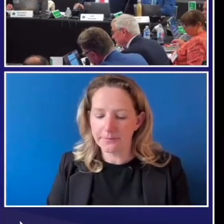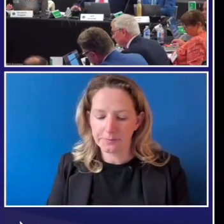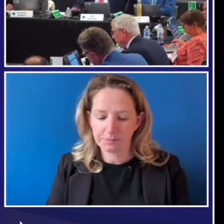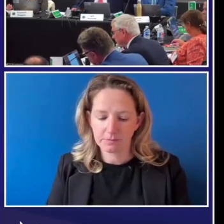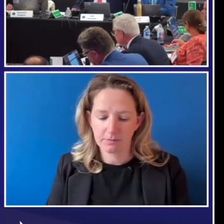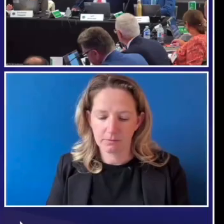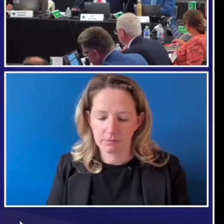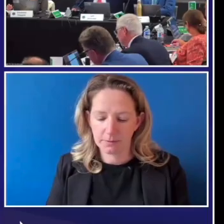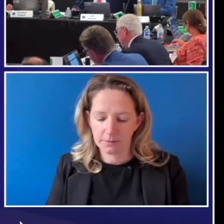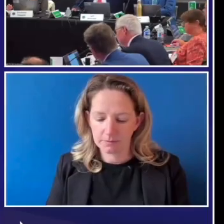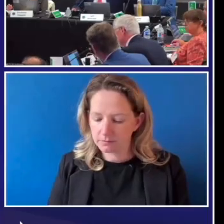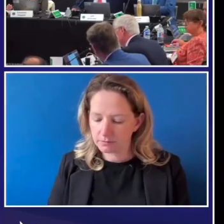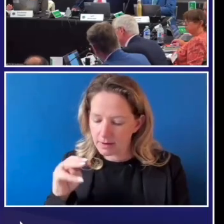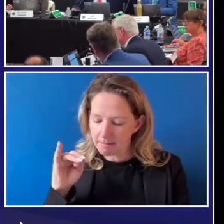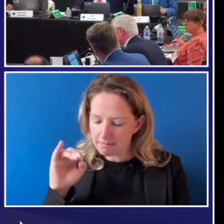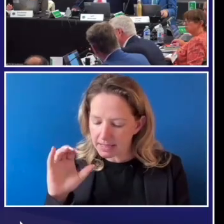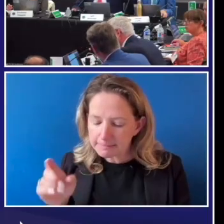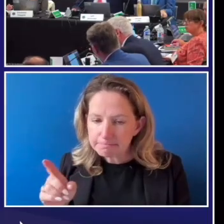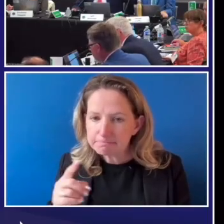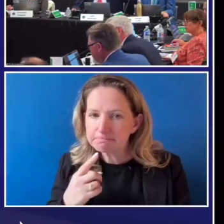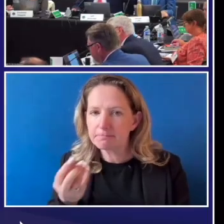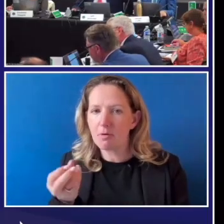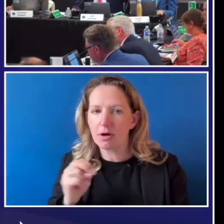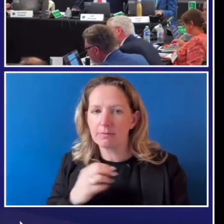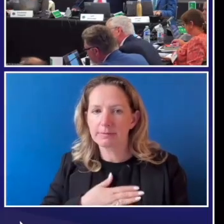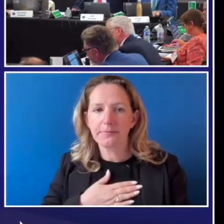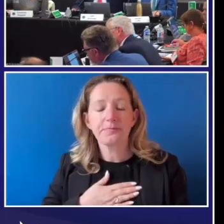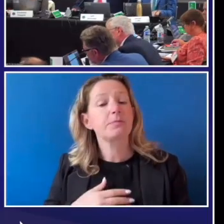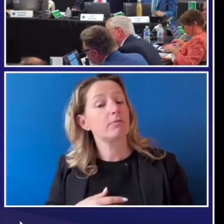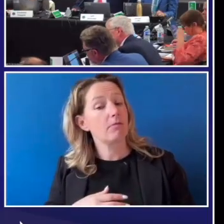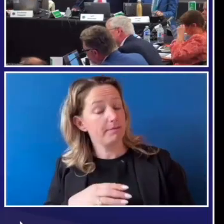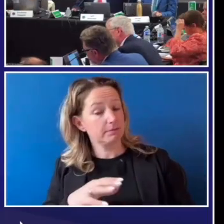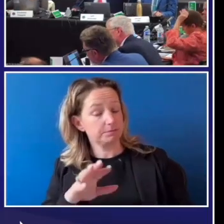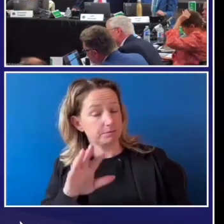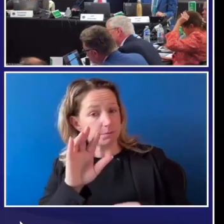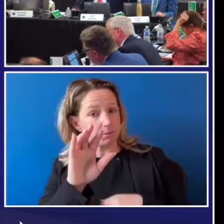Turn your microphone on, please and repeat that. Thank you. Will the institution that has sent notice to the department that they will